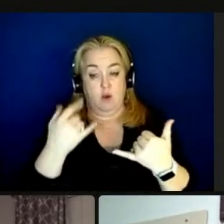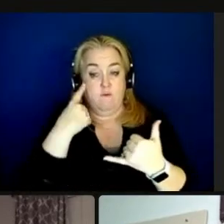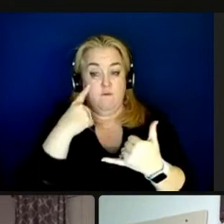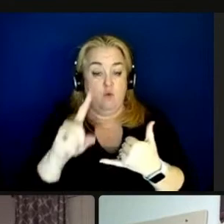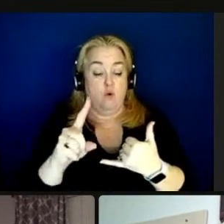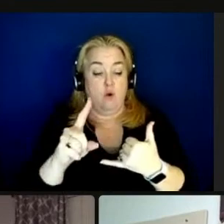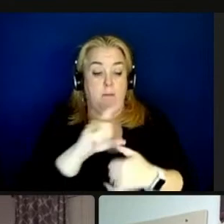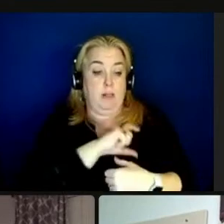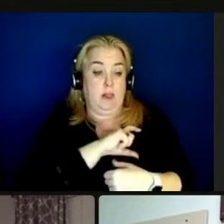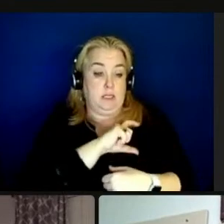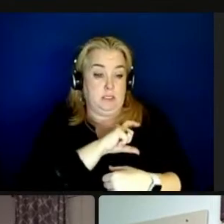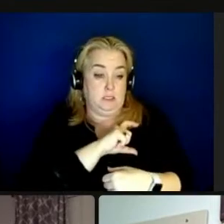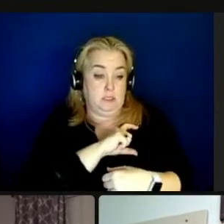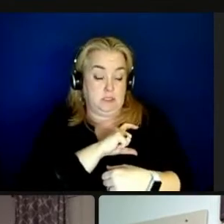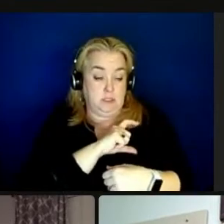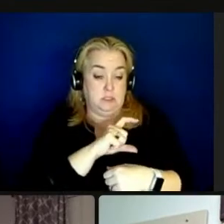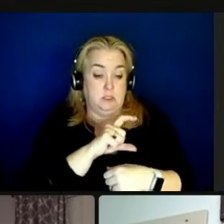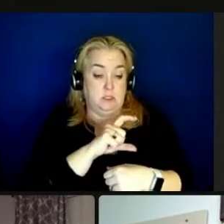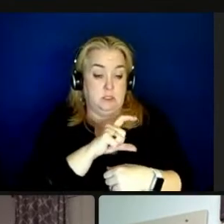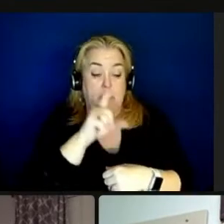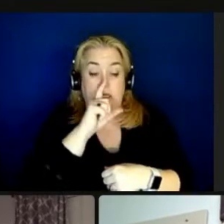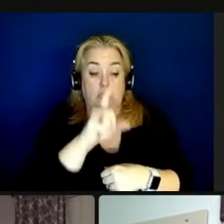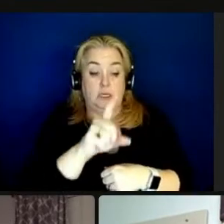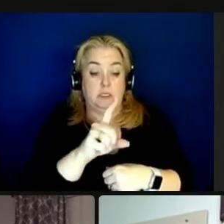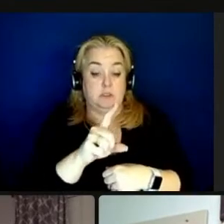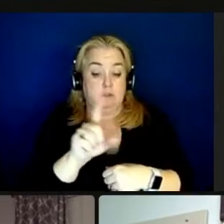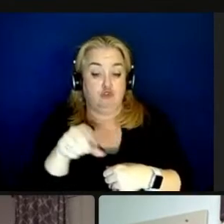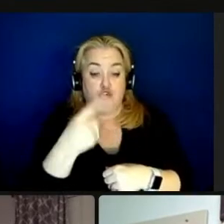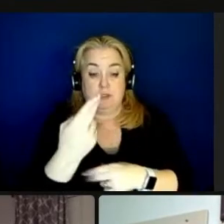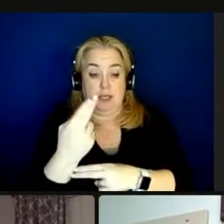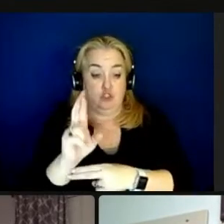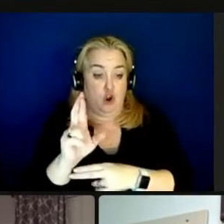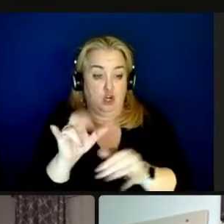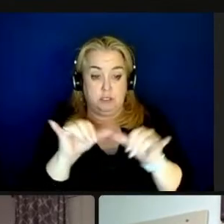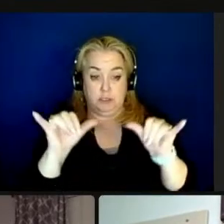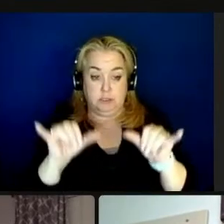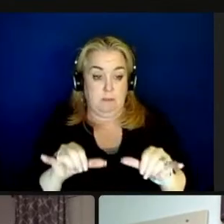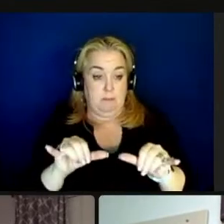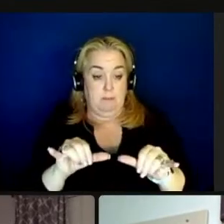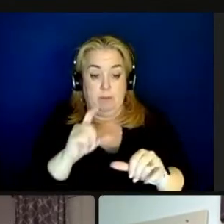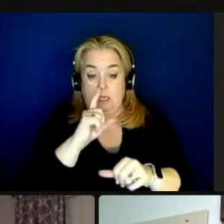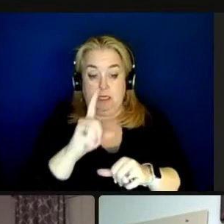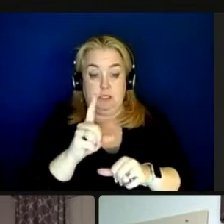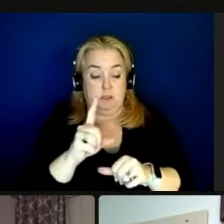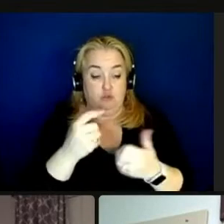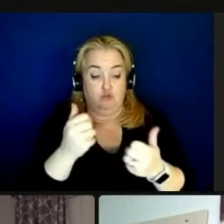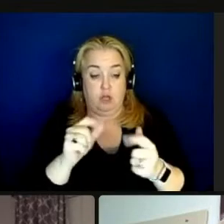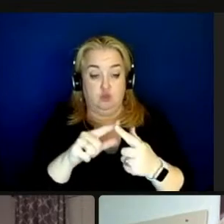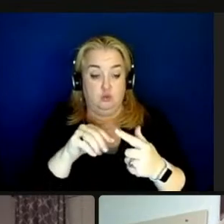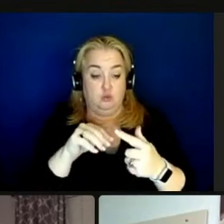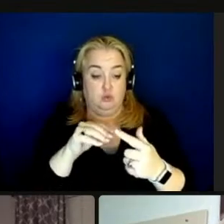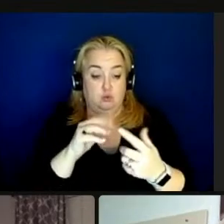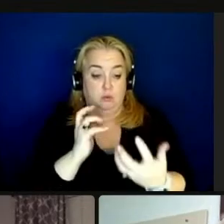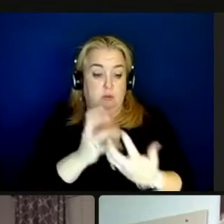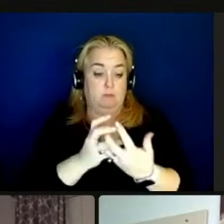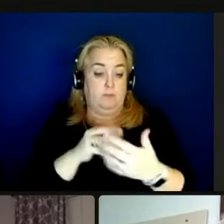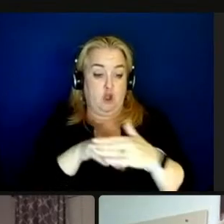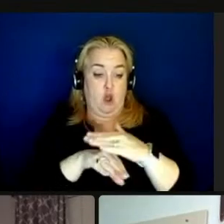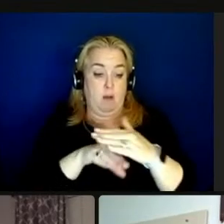ENTERPRISE SERVICES TO SUPPORT THEM? ONE OF THE DIFFICULTIES THAT